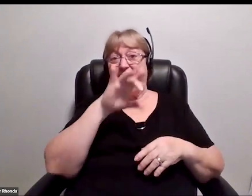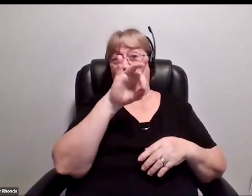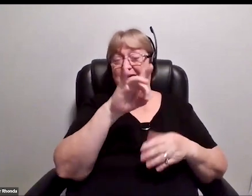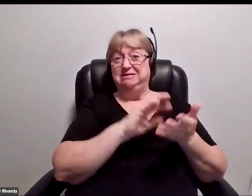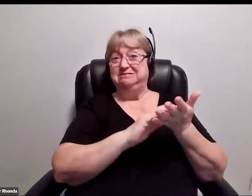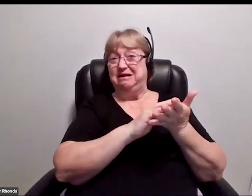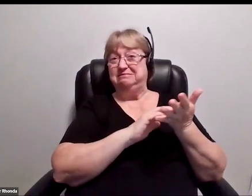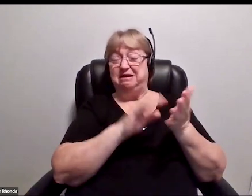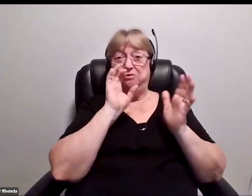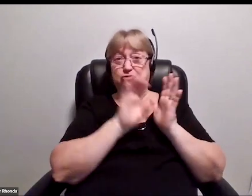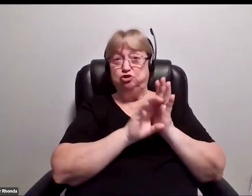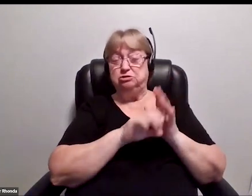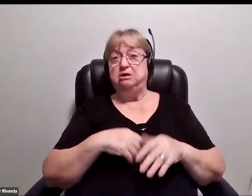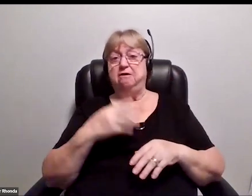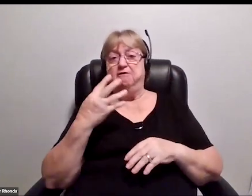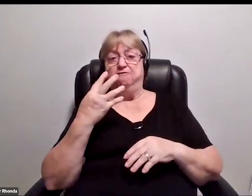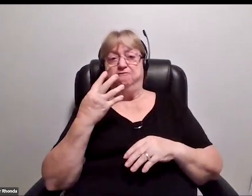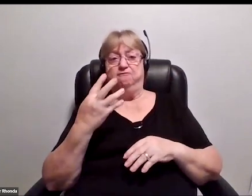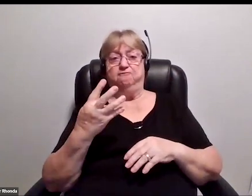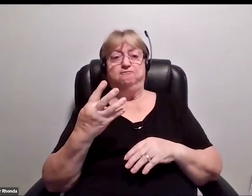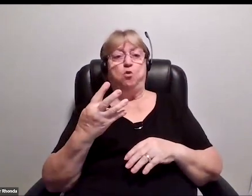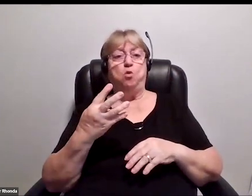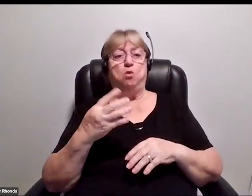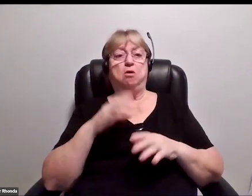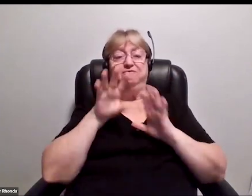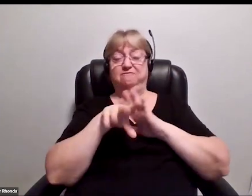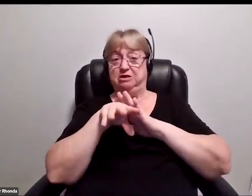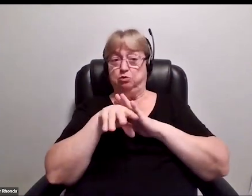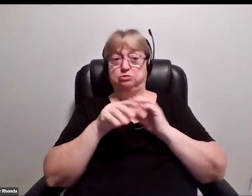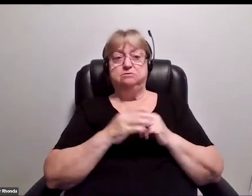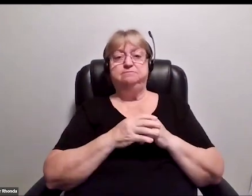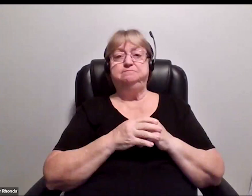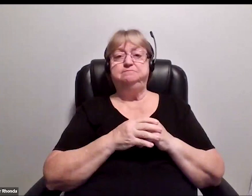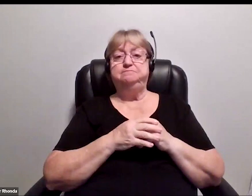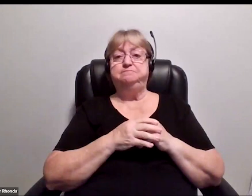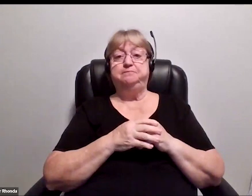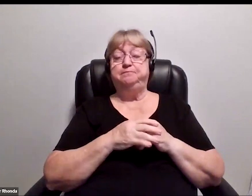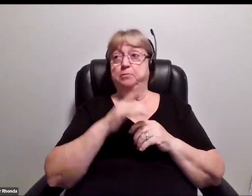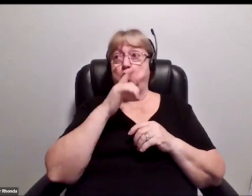and four 3D models. Now Lenka will explain who made the tactile images